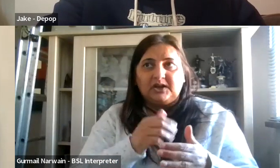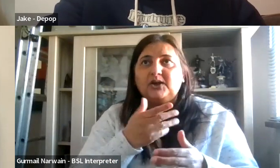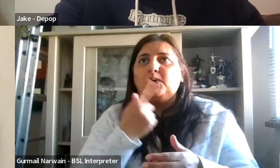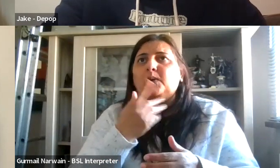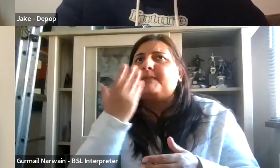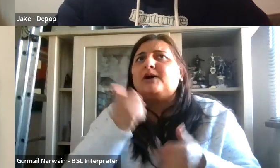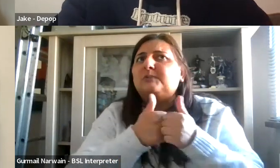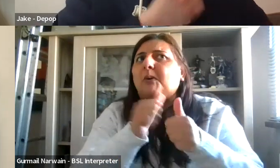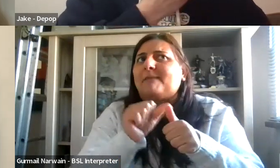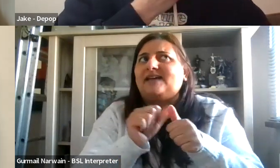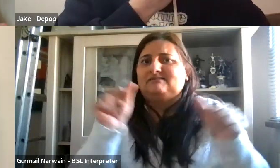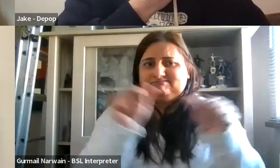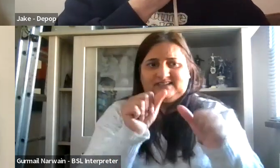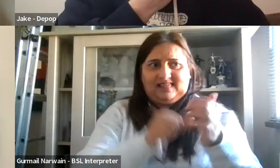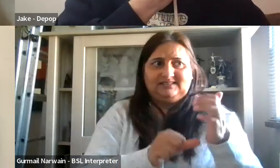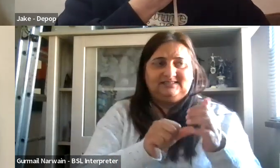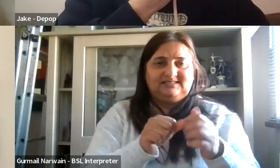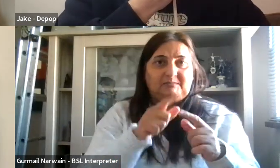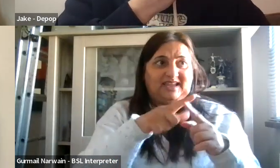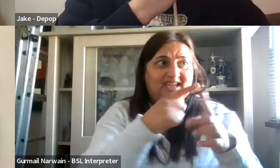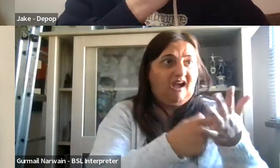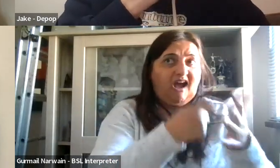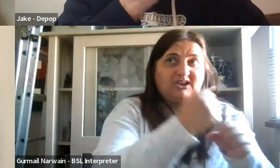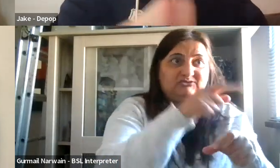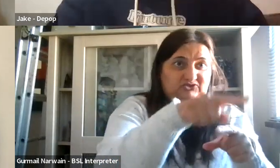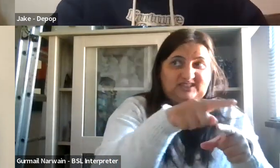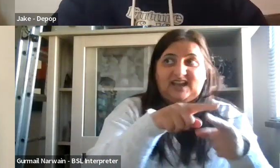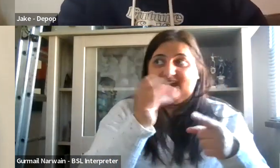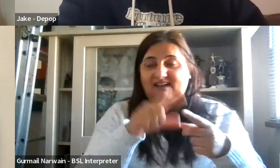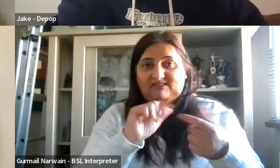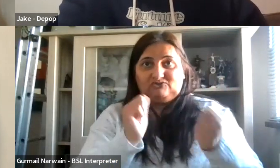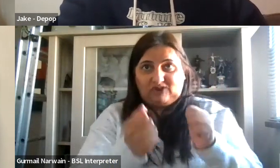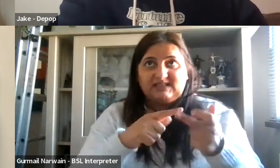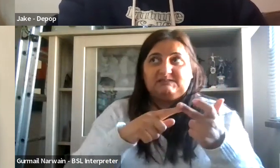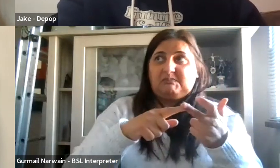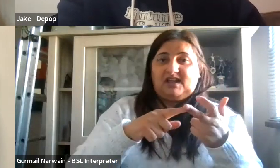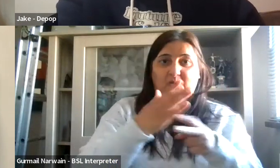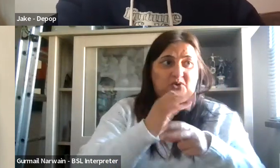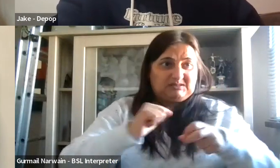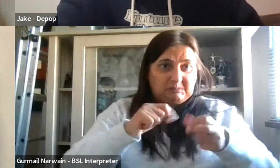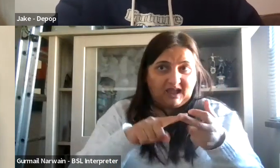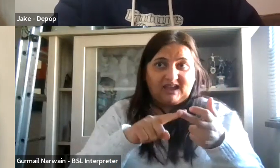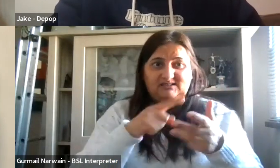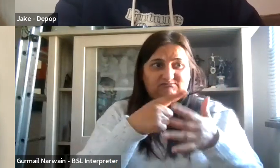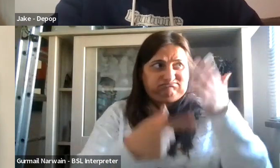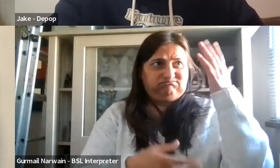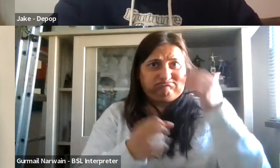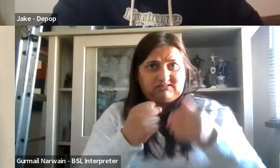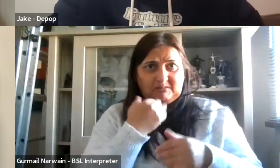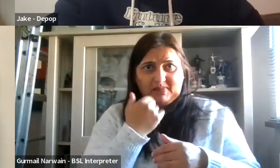that space between the args. And you know all the adjustments in in the actual workspace. It sounds you know, like anyone could almost